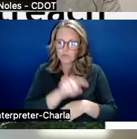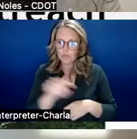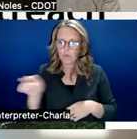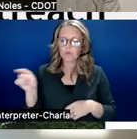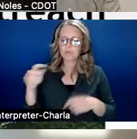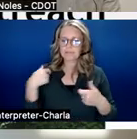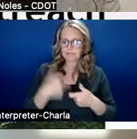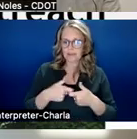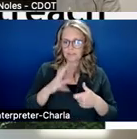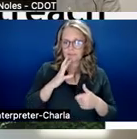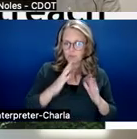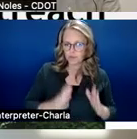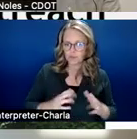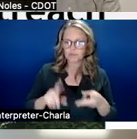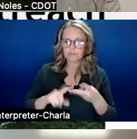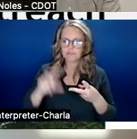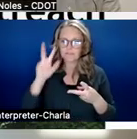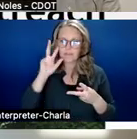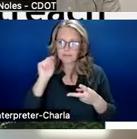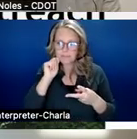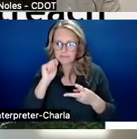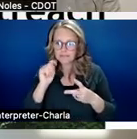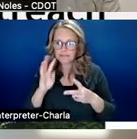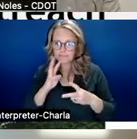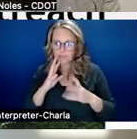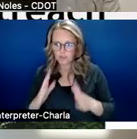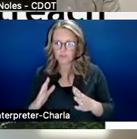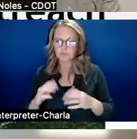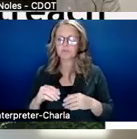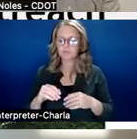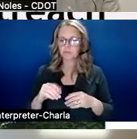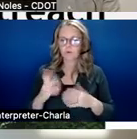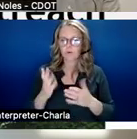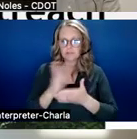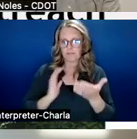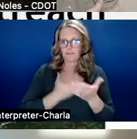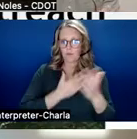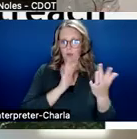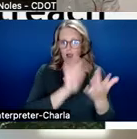So you know, a little over half of the outreach we've done has included some Spanish